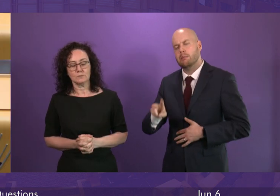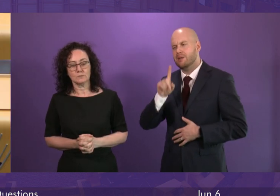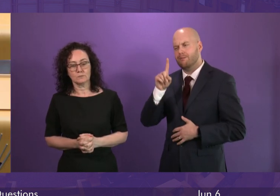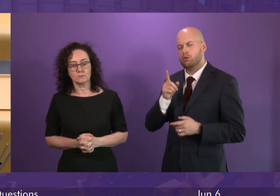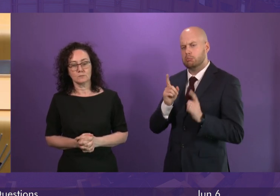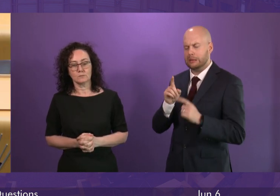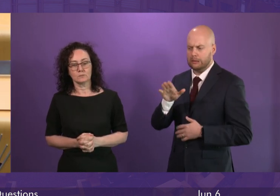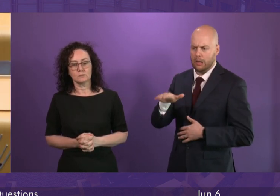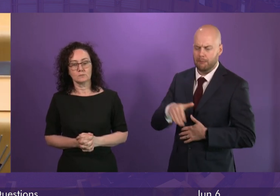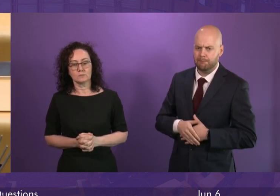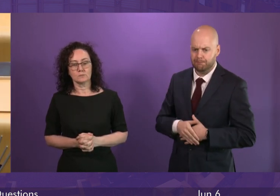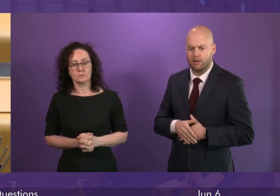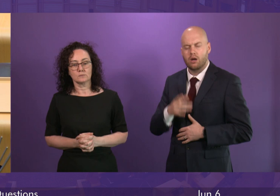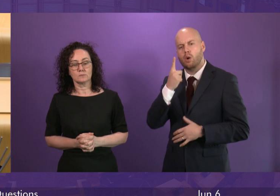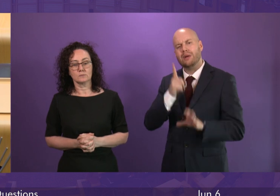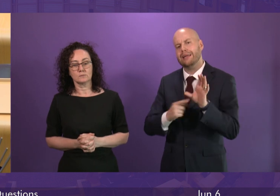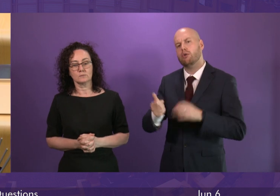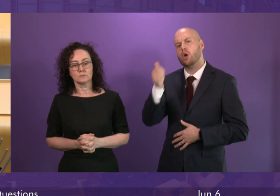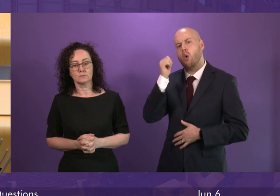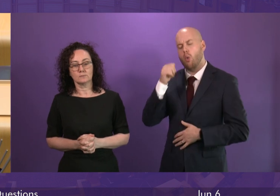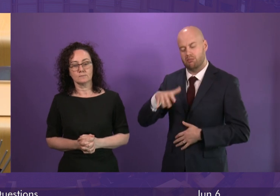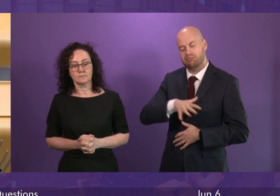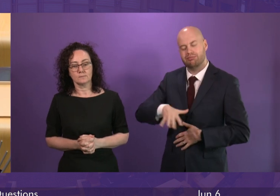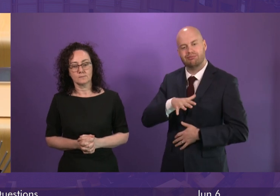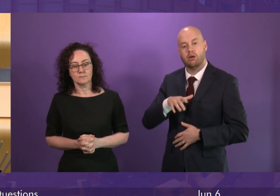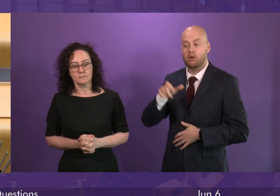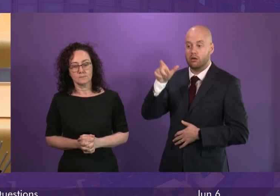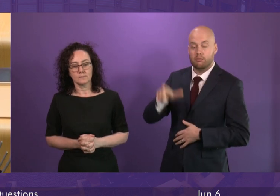my constituents supervised contact with his disabled son at a family contact centre in